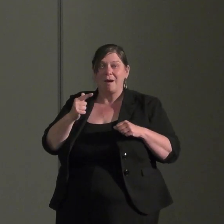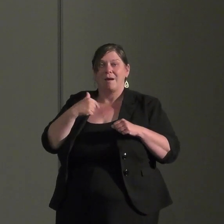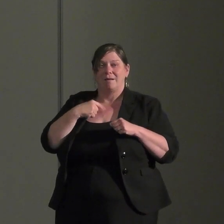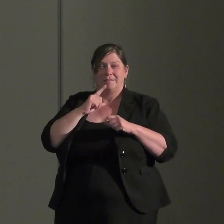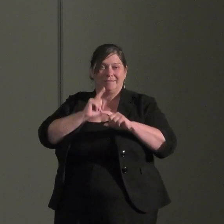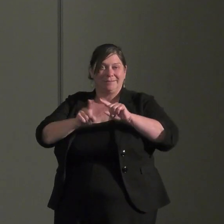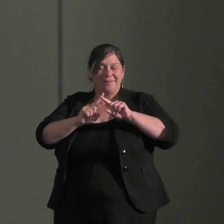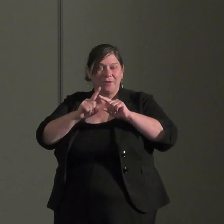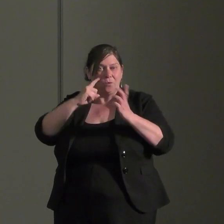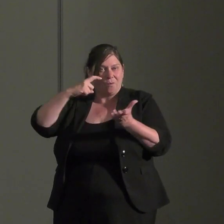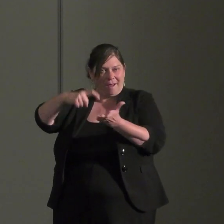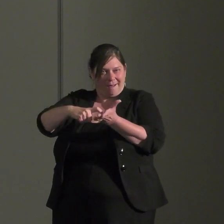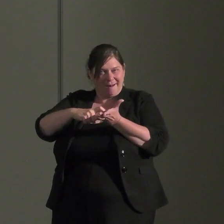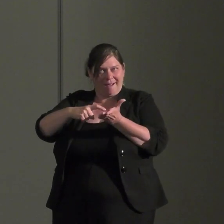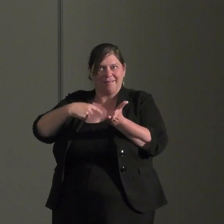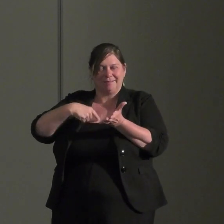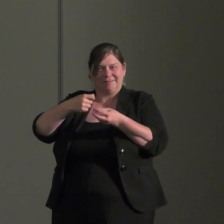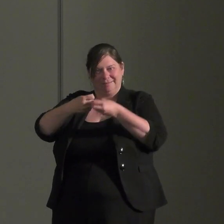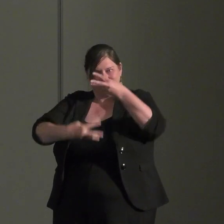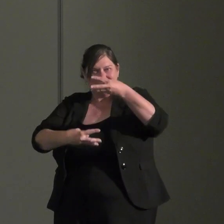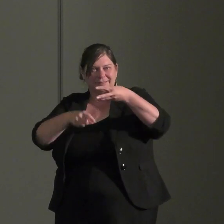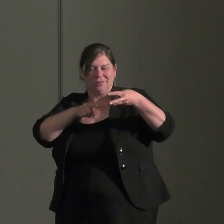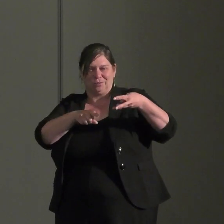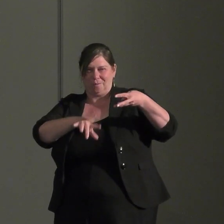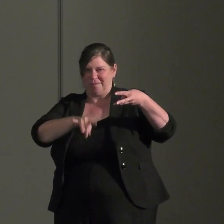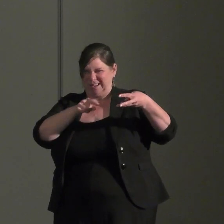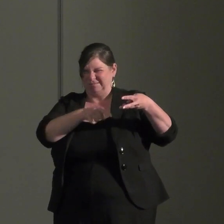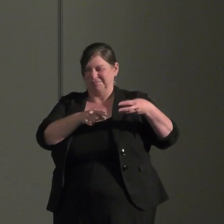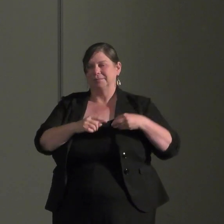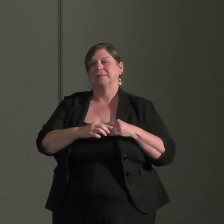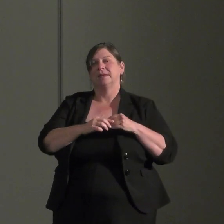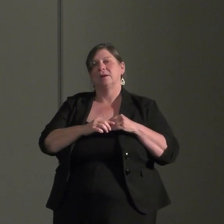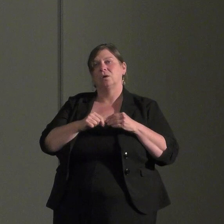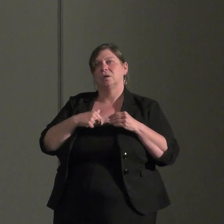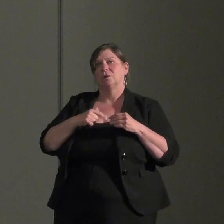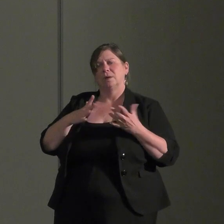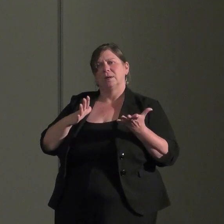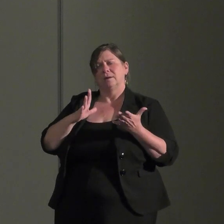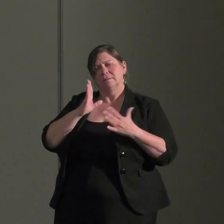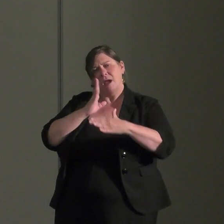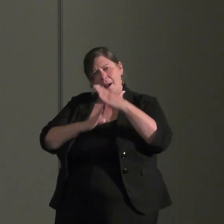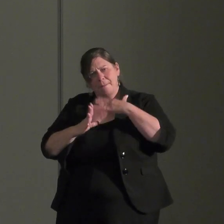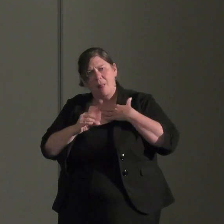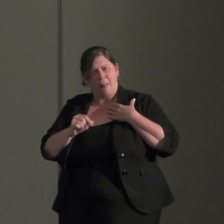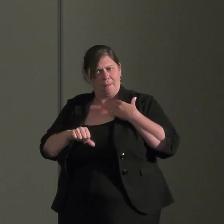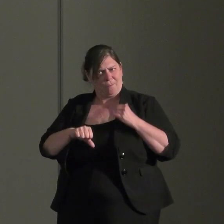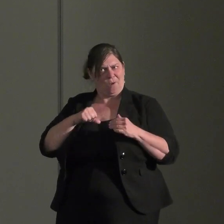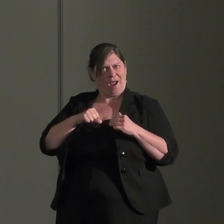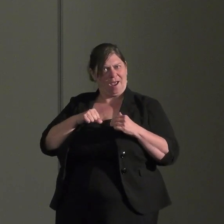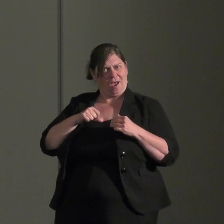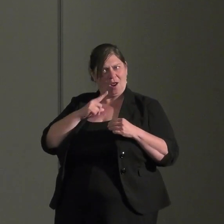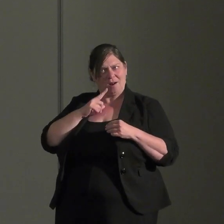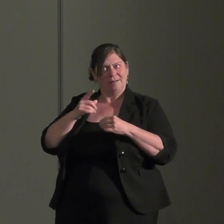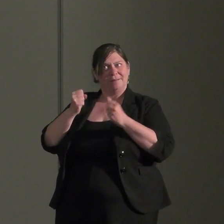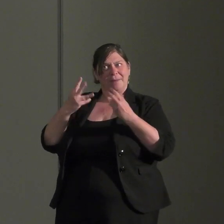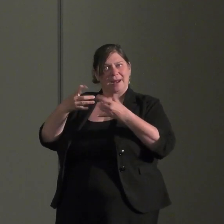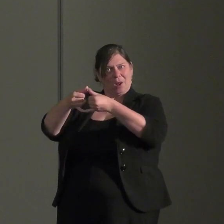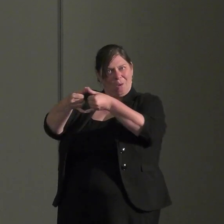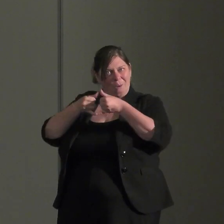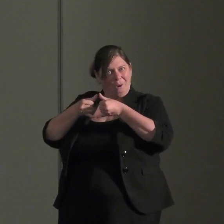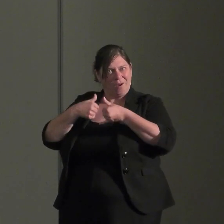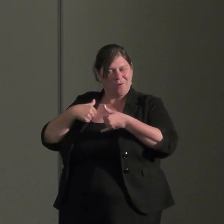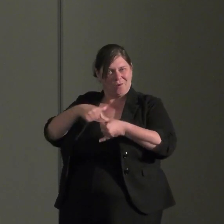recognized and humble and proud of a long list of awards we received we take it seriously it